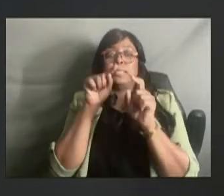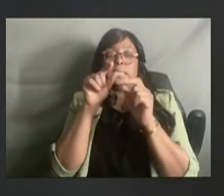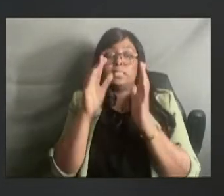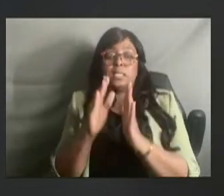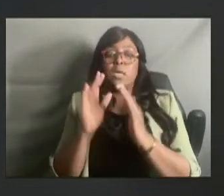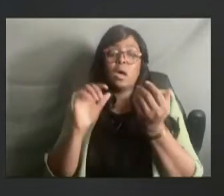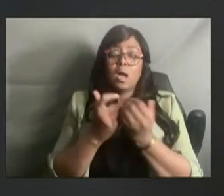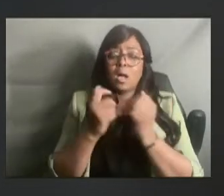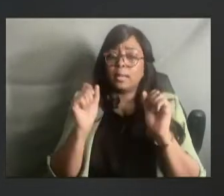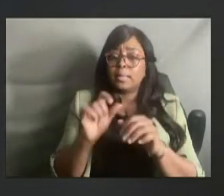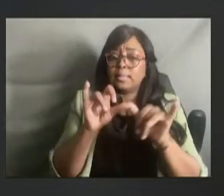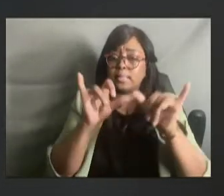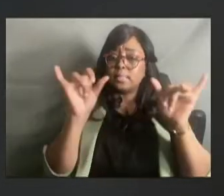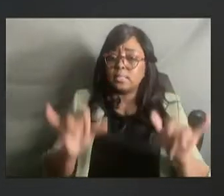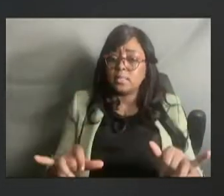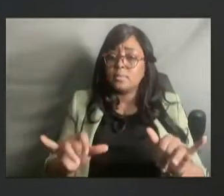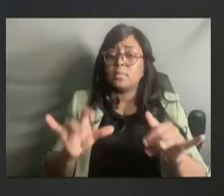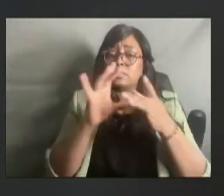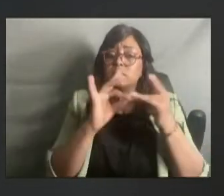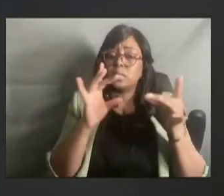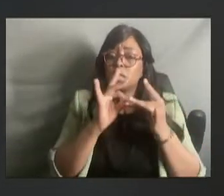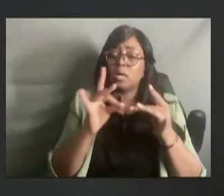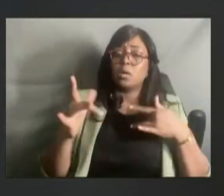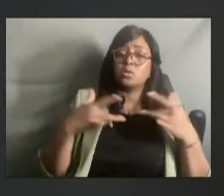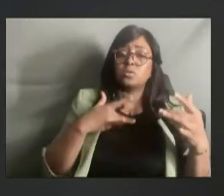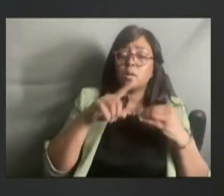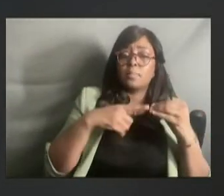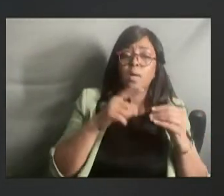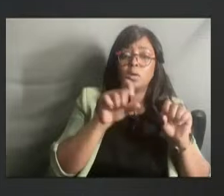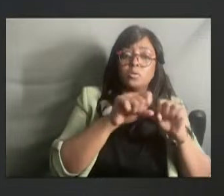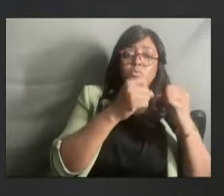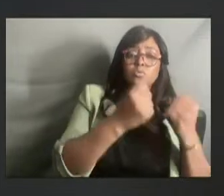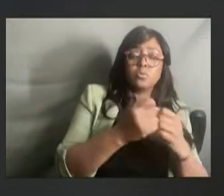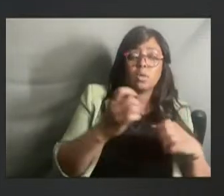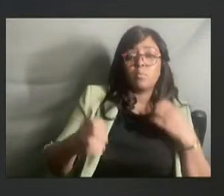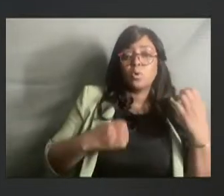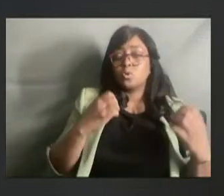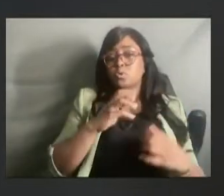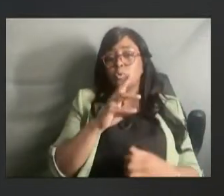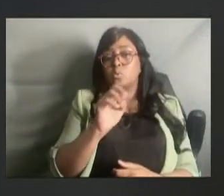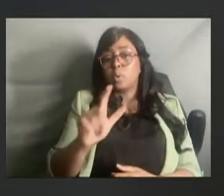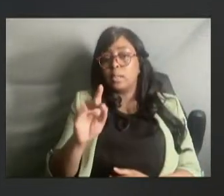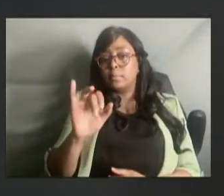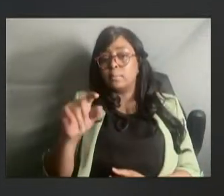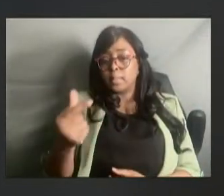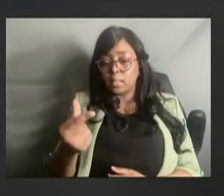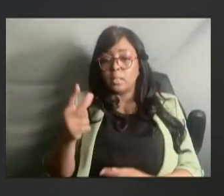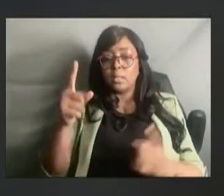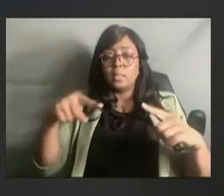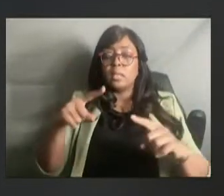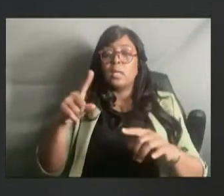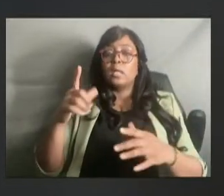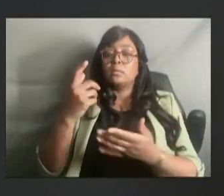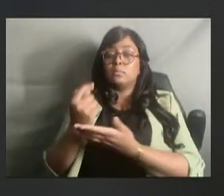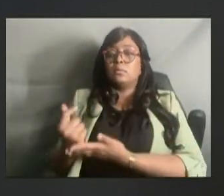question from anonymous attendee. How can the system state that they are concerned